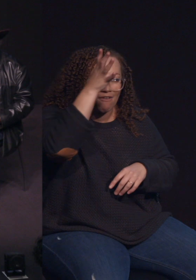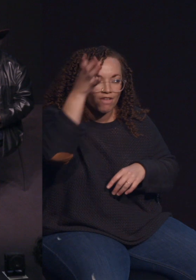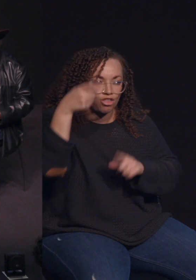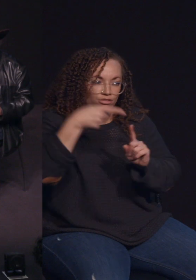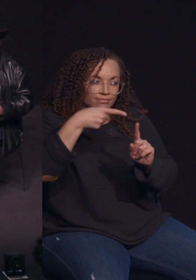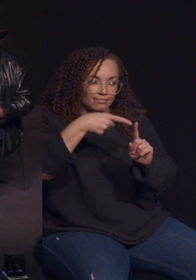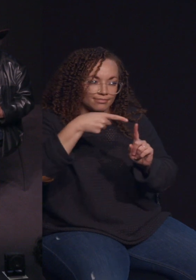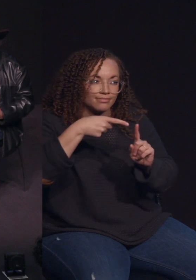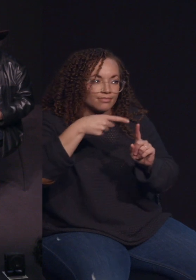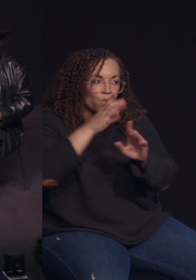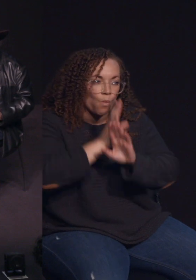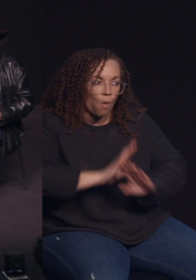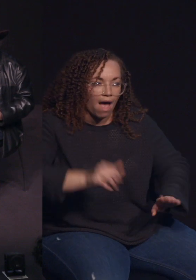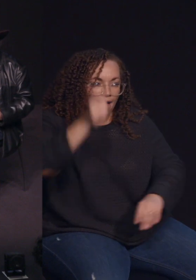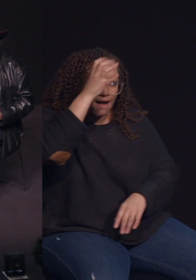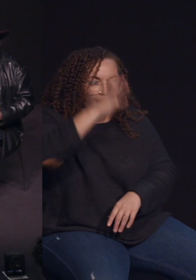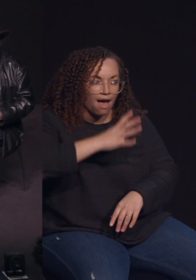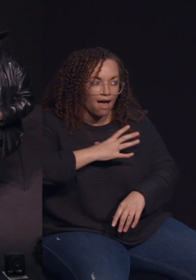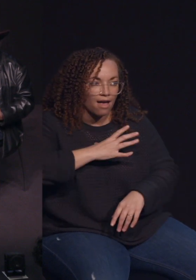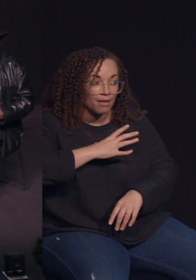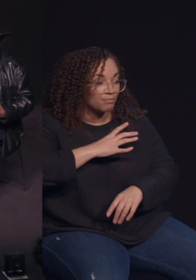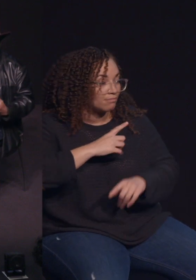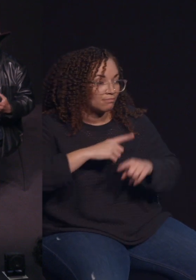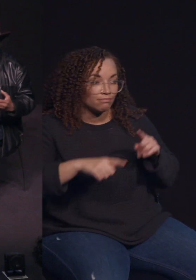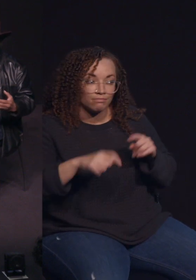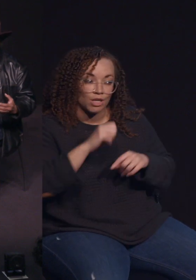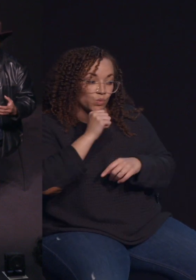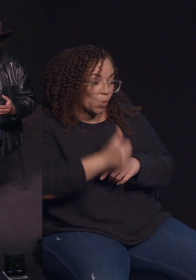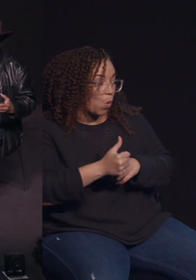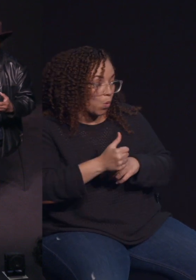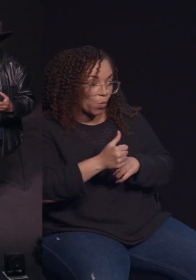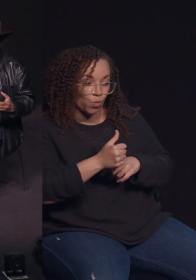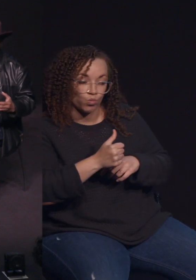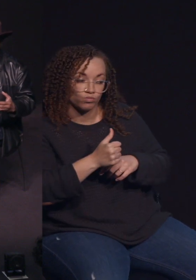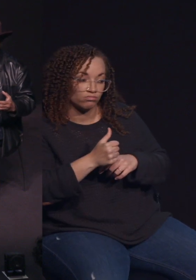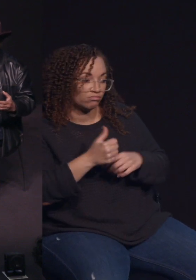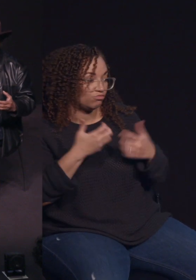He was a quiet guy but you didn't mess with him. As a matter of fact, the guys, they called 'em